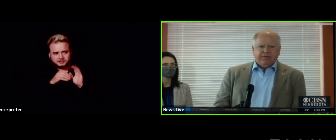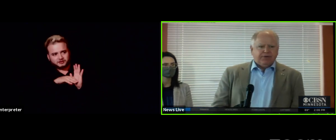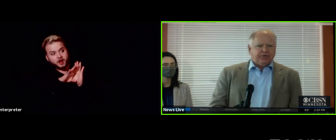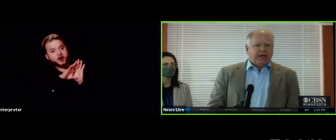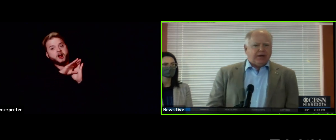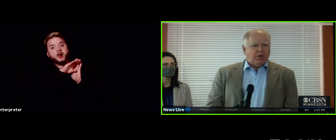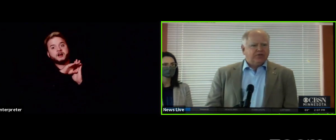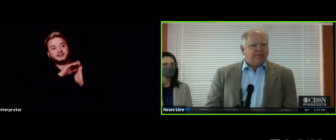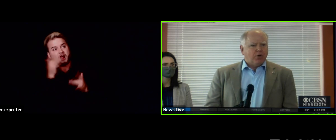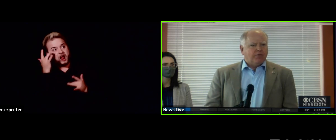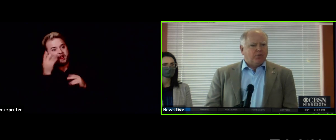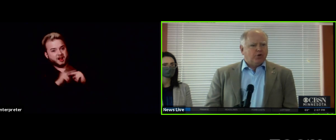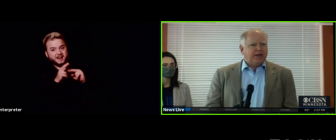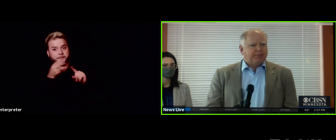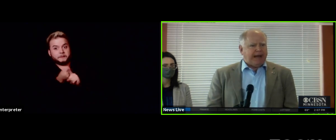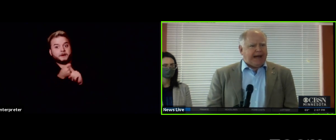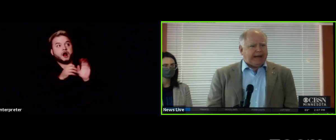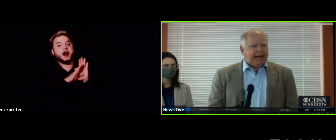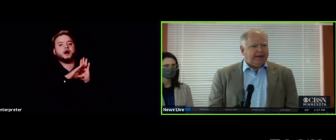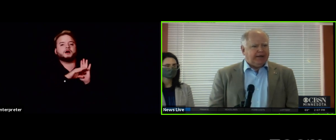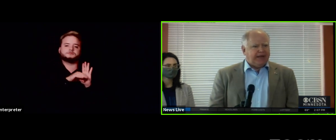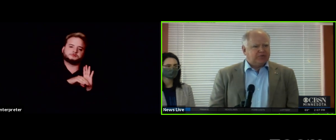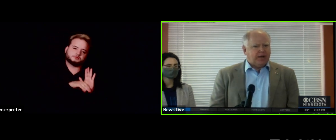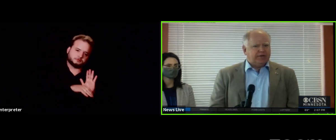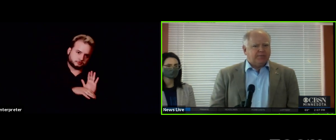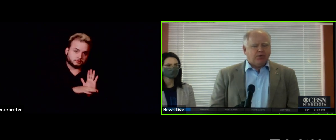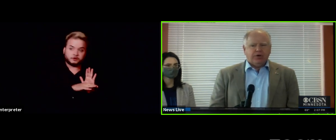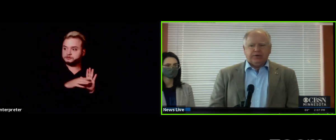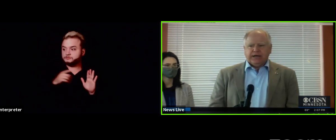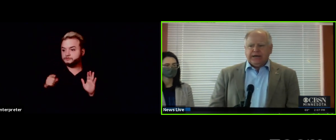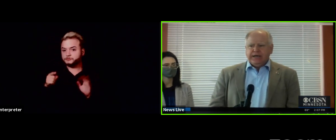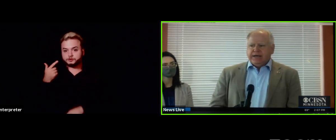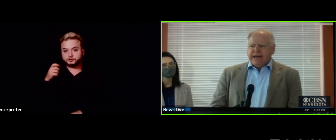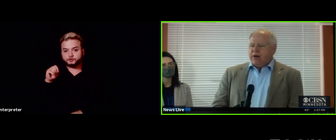feels like a one step forward and four steps back. And that's why it's important now more